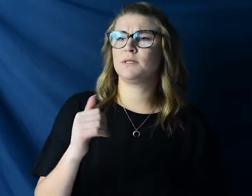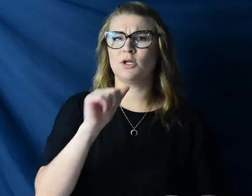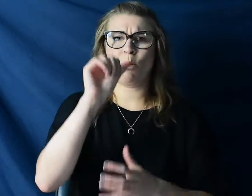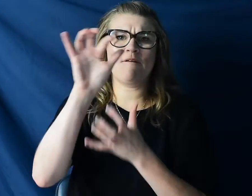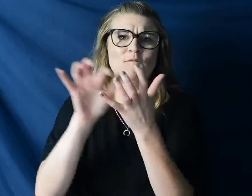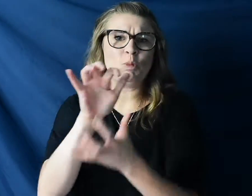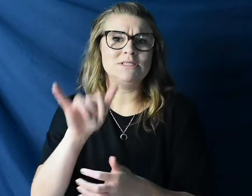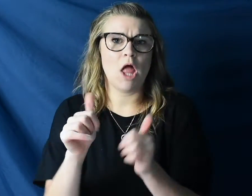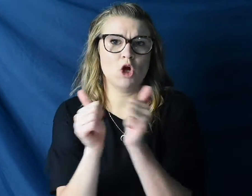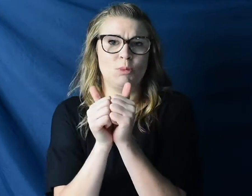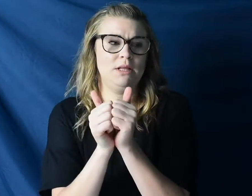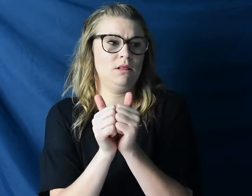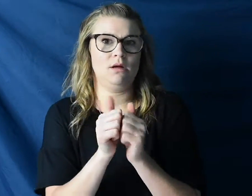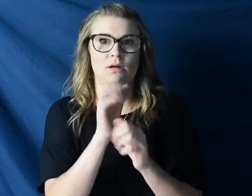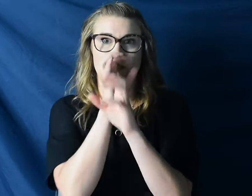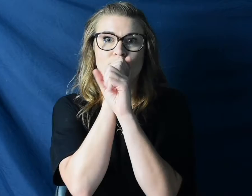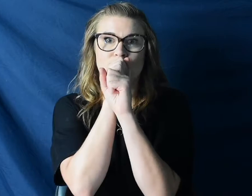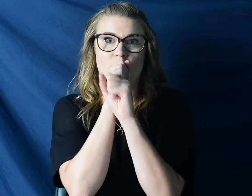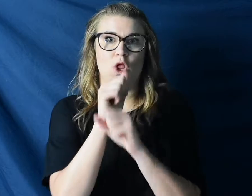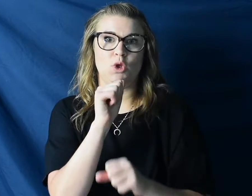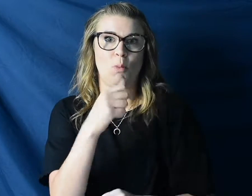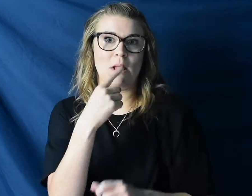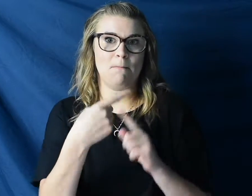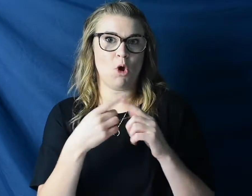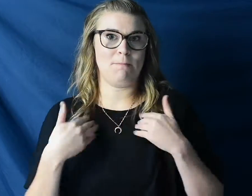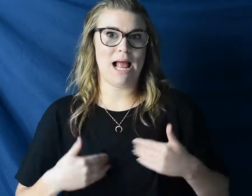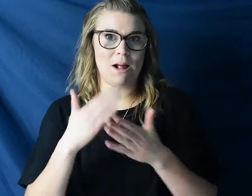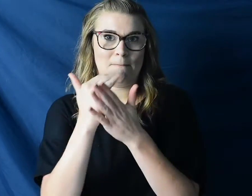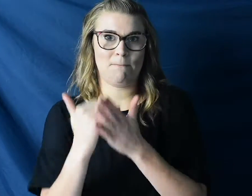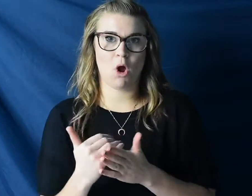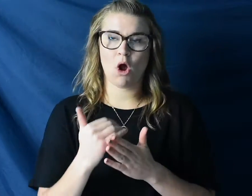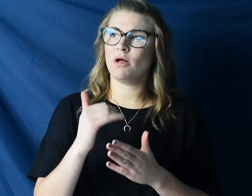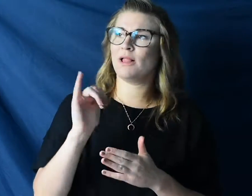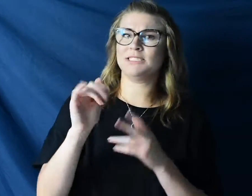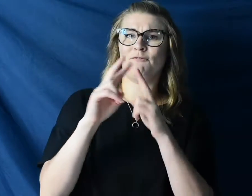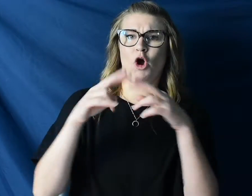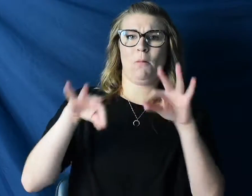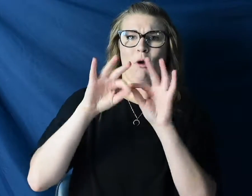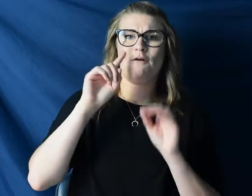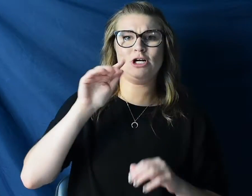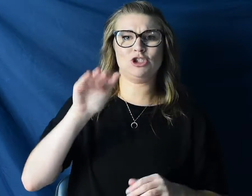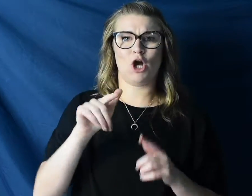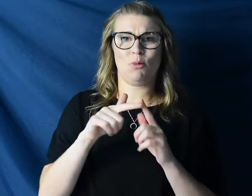want to be confused with secrecy and not talking about our bodies and we really want to know